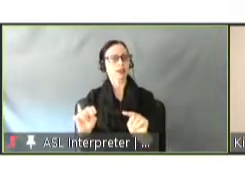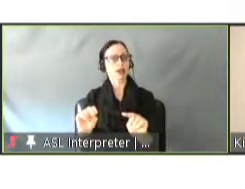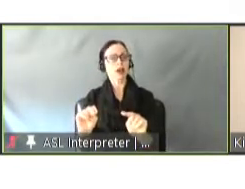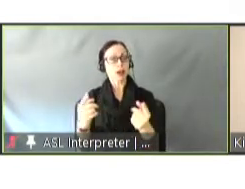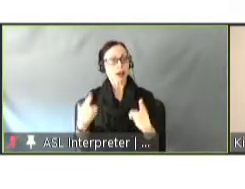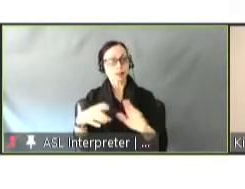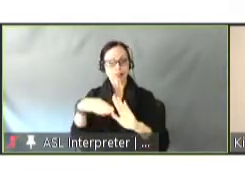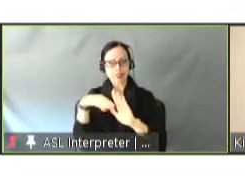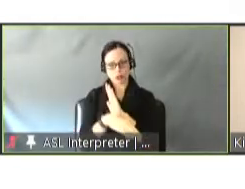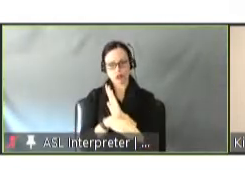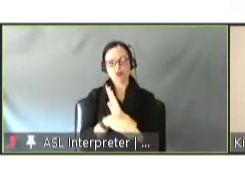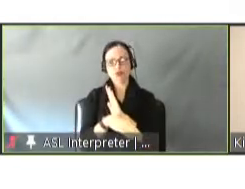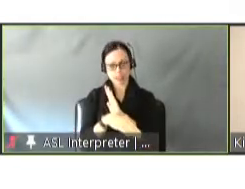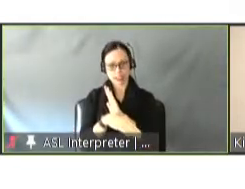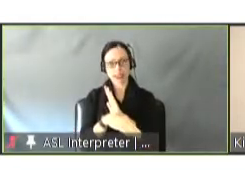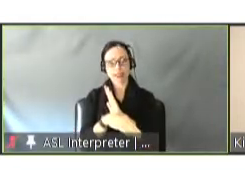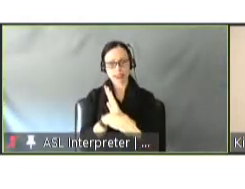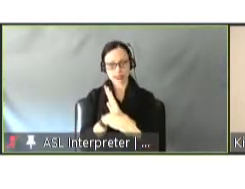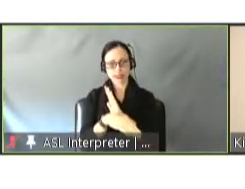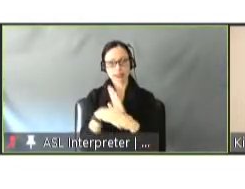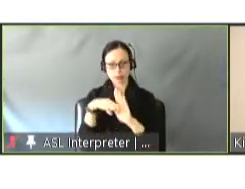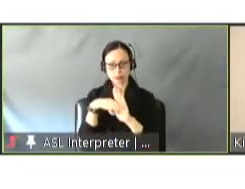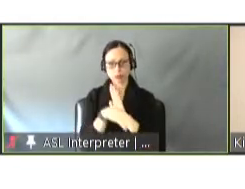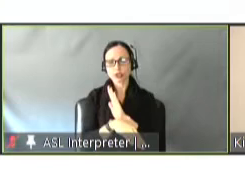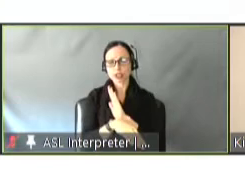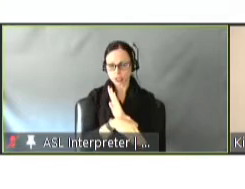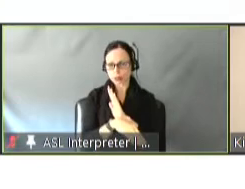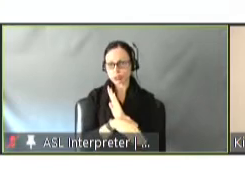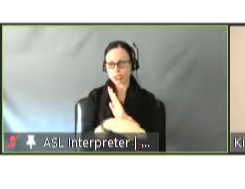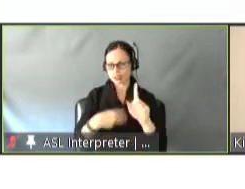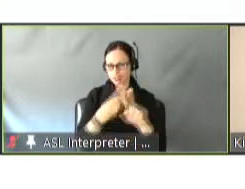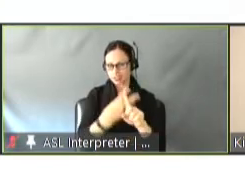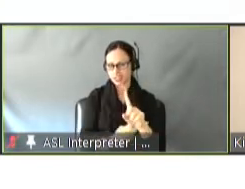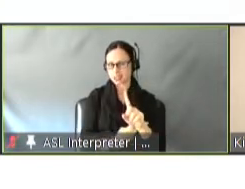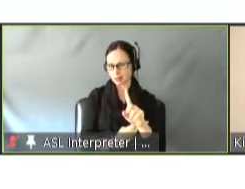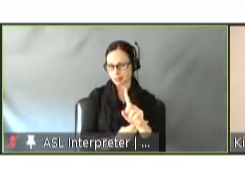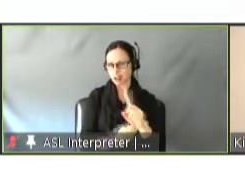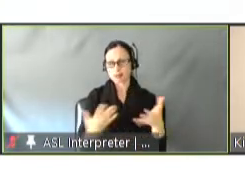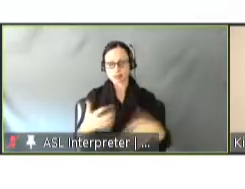a log or log and a half over the course of six months following the two doses of that vaccine.